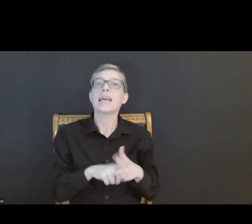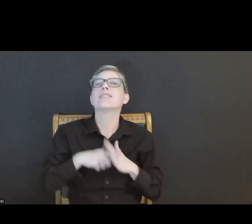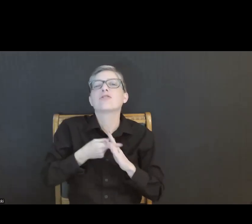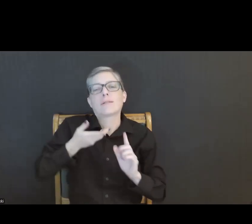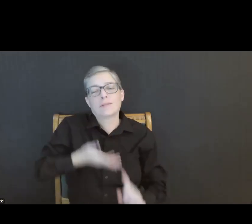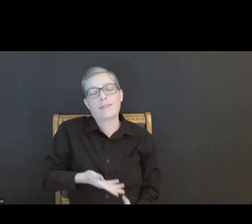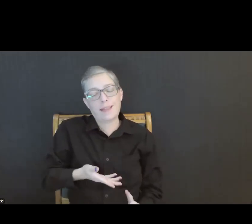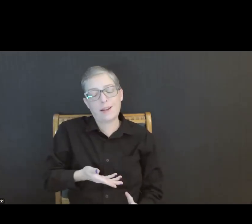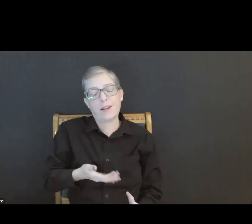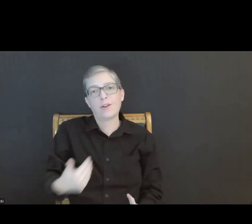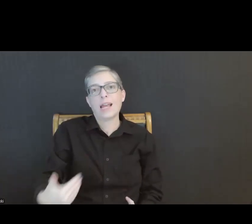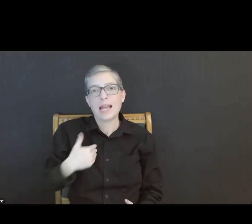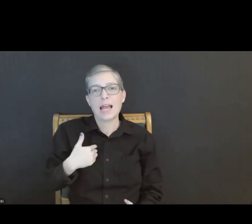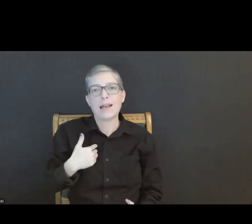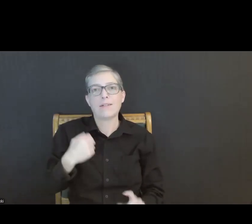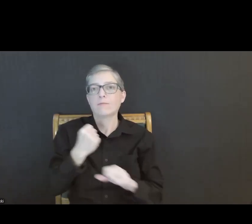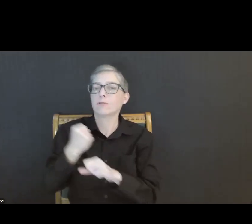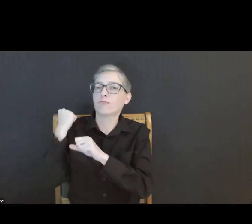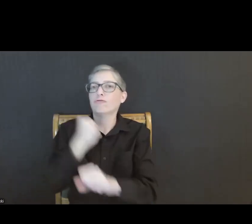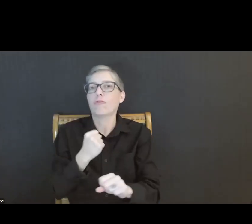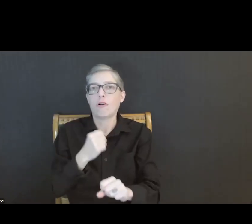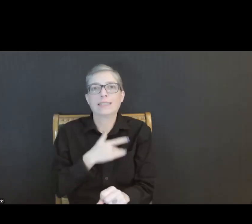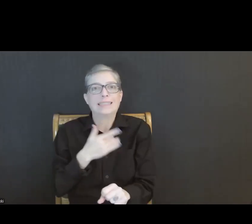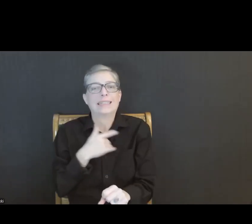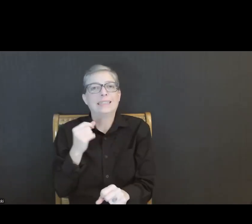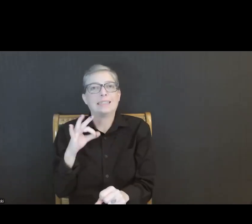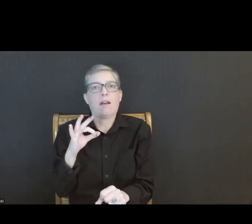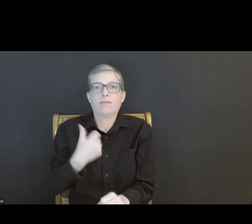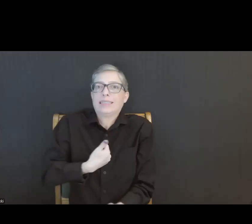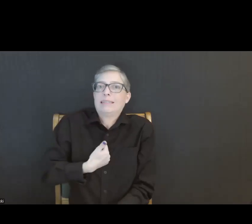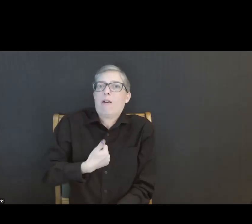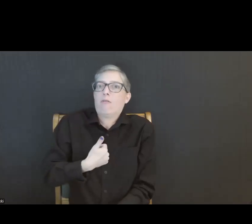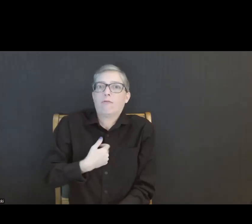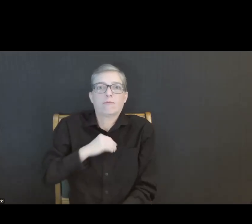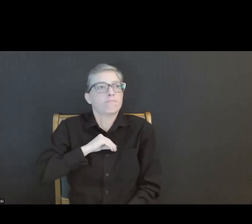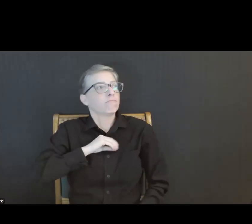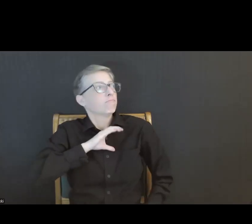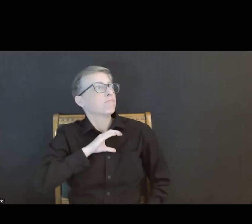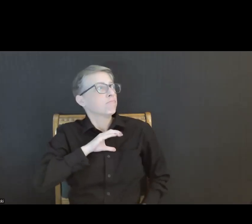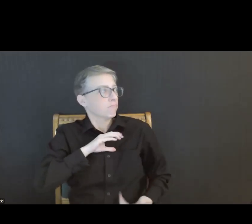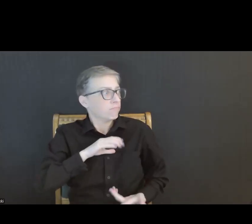and a strong sense of belonging and I want to bring that to every space that I'm present in so